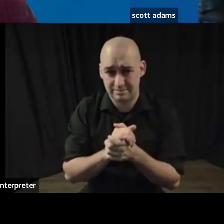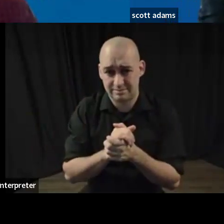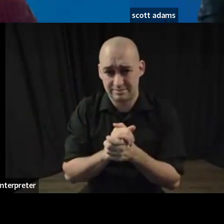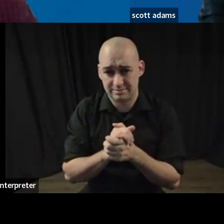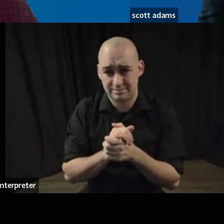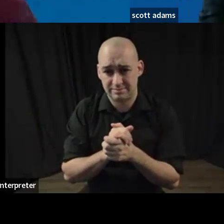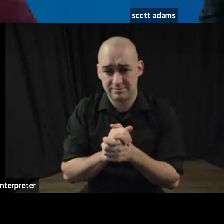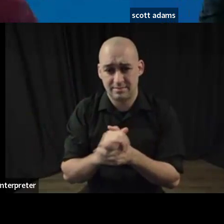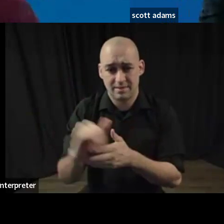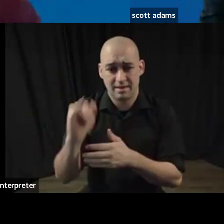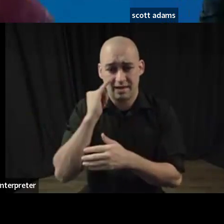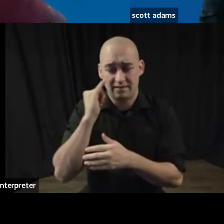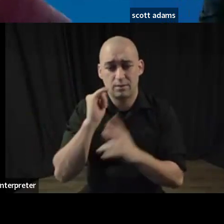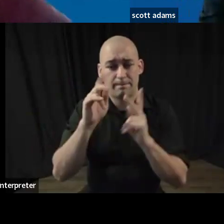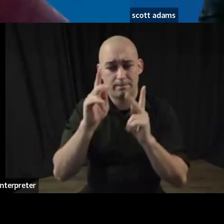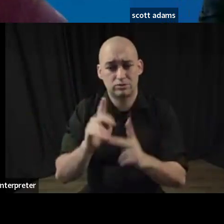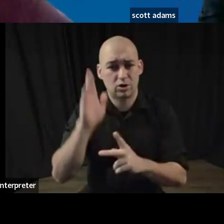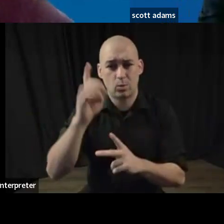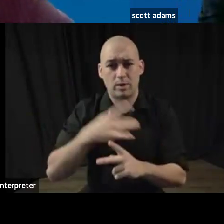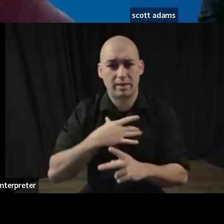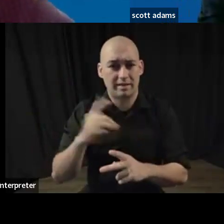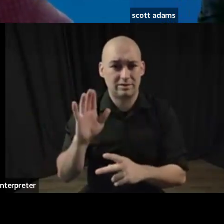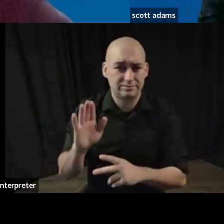If there's someone that would like to raise their hand and ask one last question,